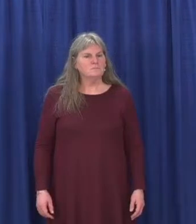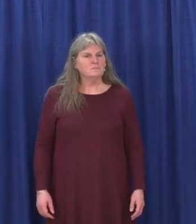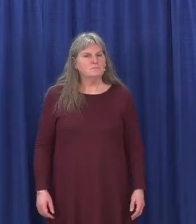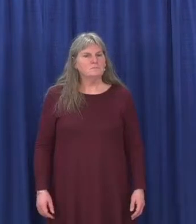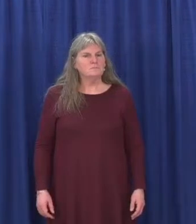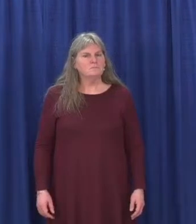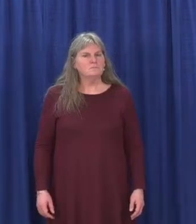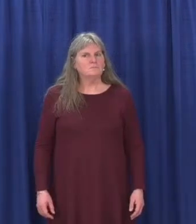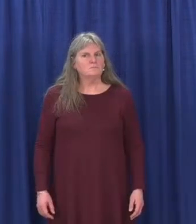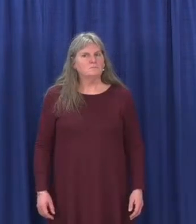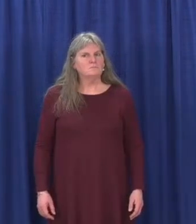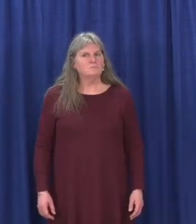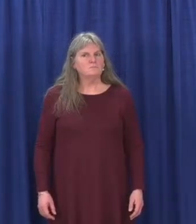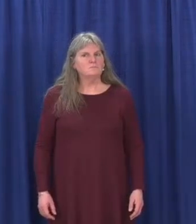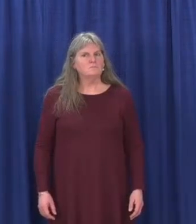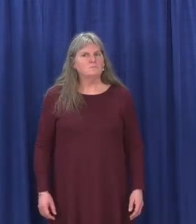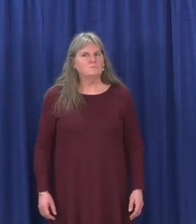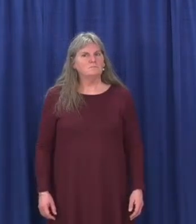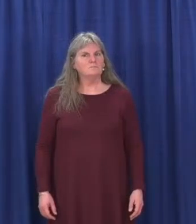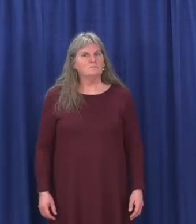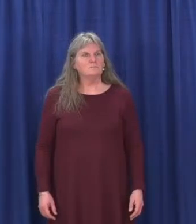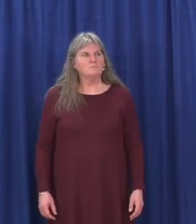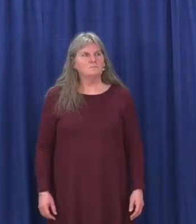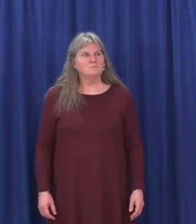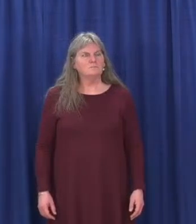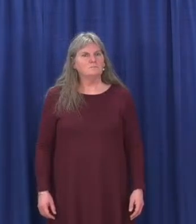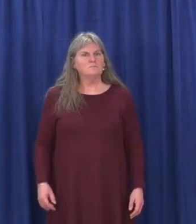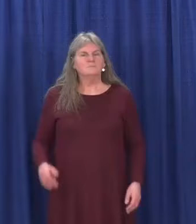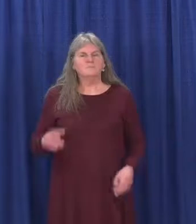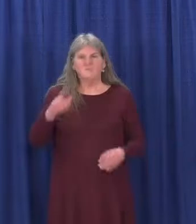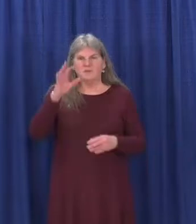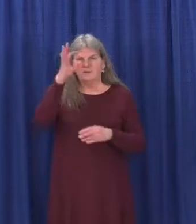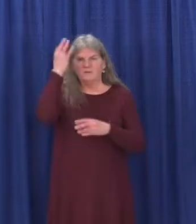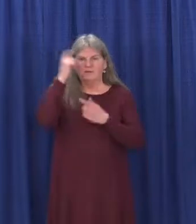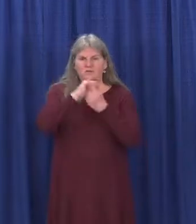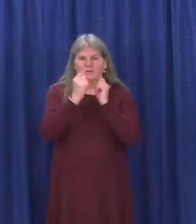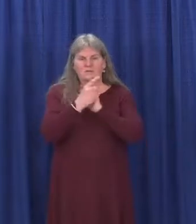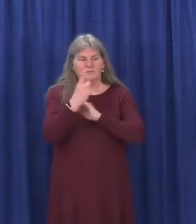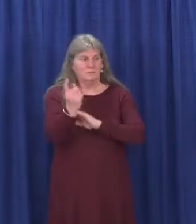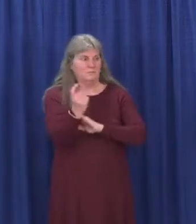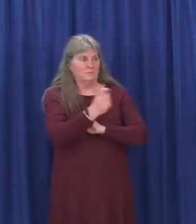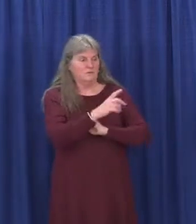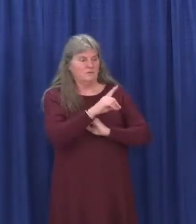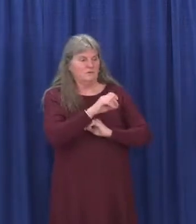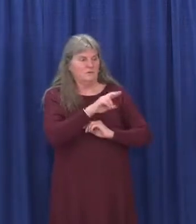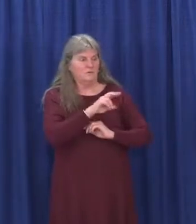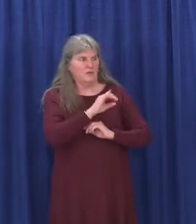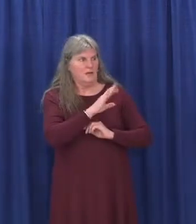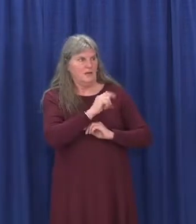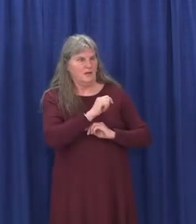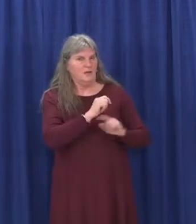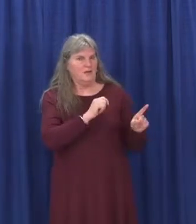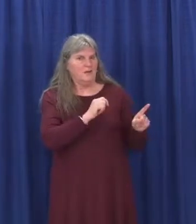[Speaking French] So Dr. Elliot, I know you don't want to go too